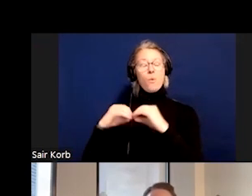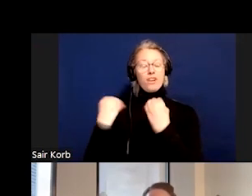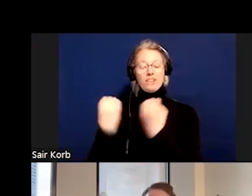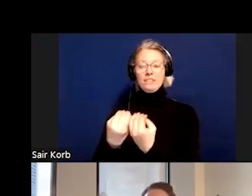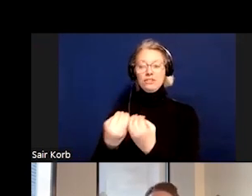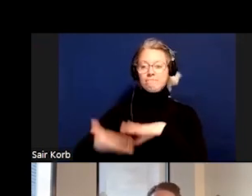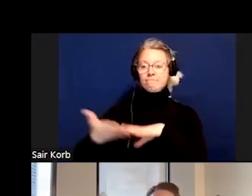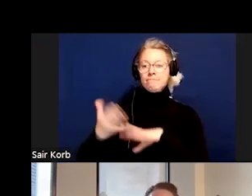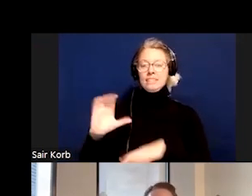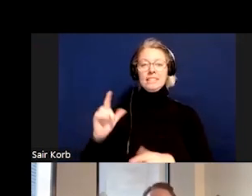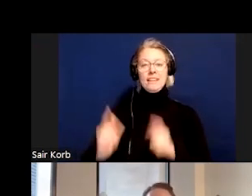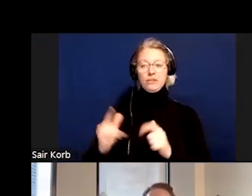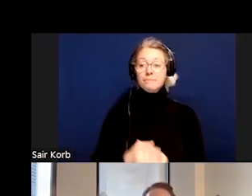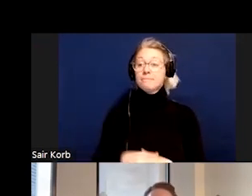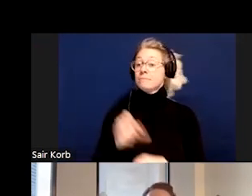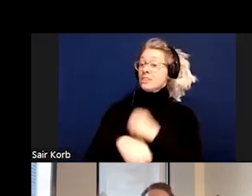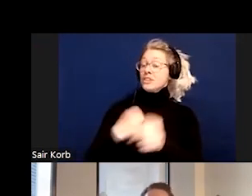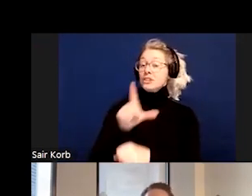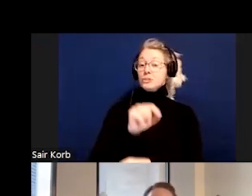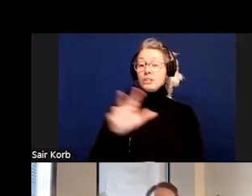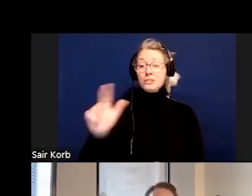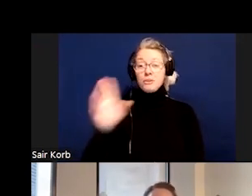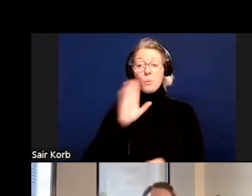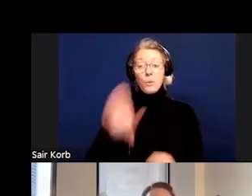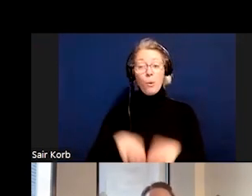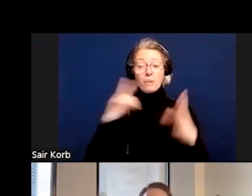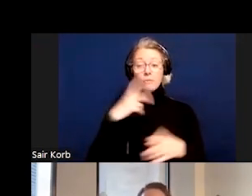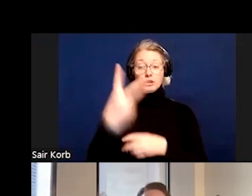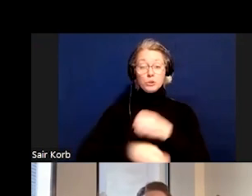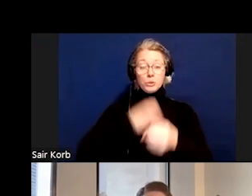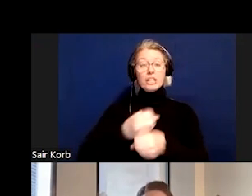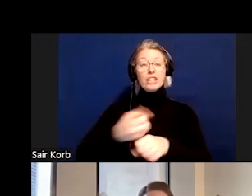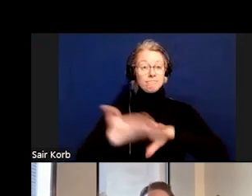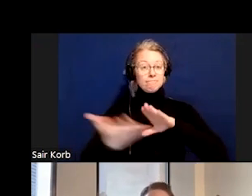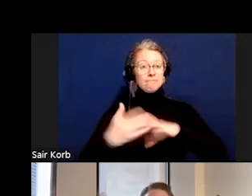to new applicants for the next two-year operating grant cycle, which I know everybody's very